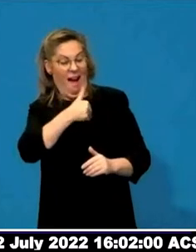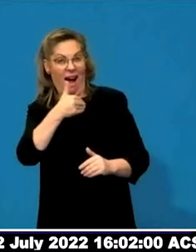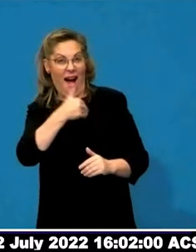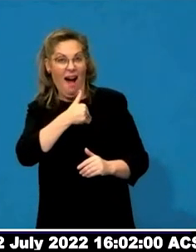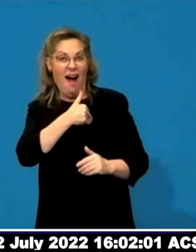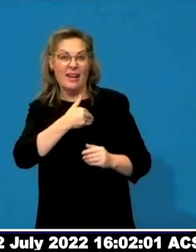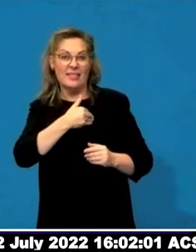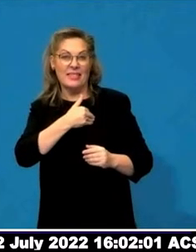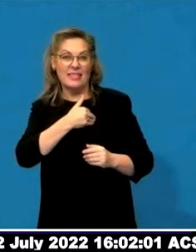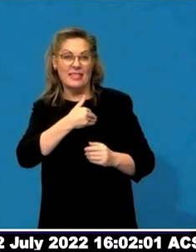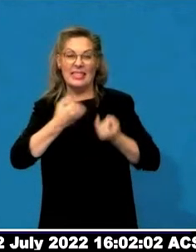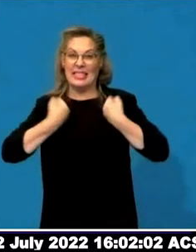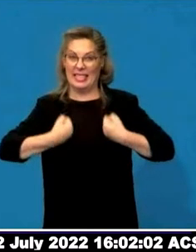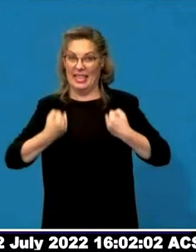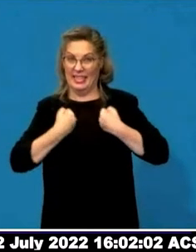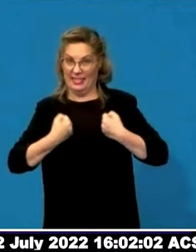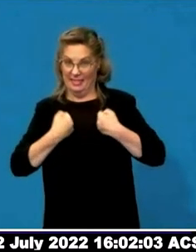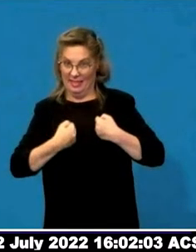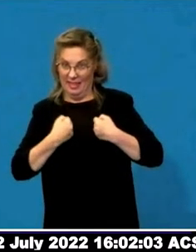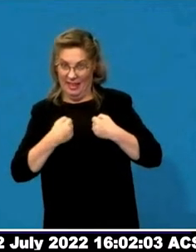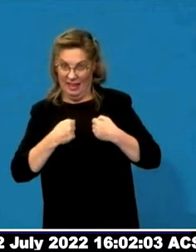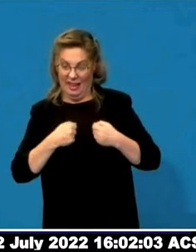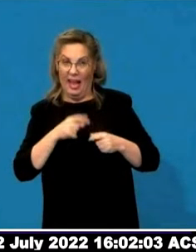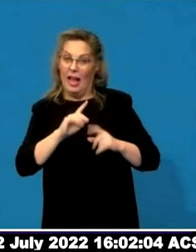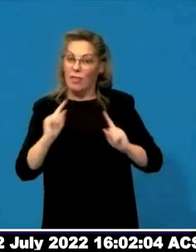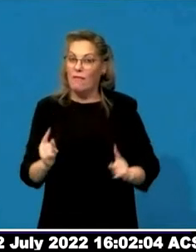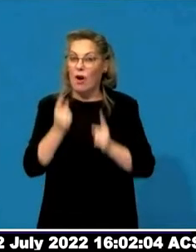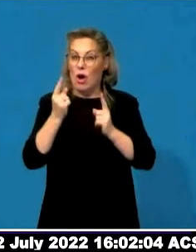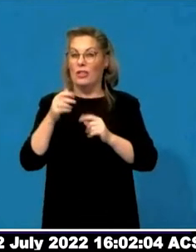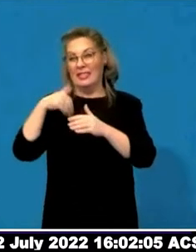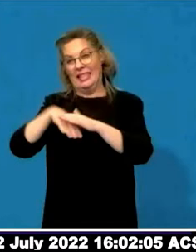And when he was about nine or 10, he had surgery